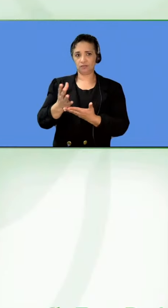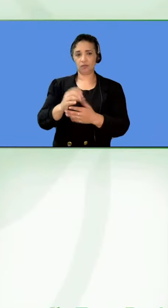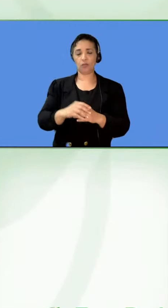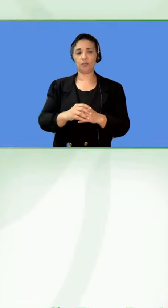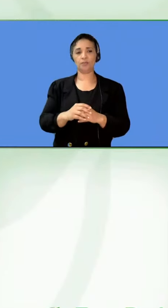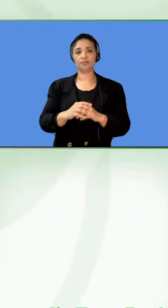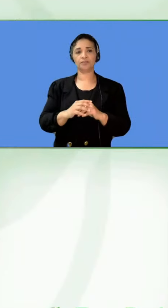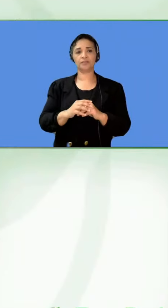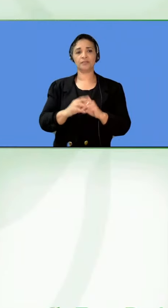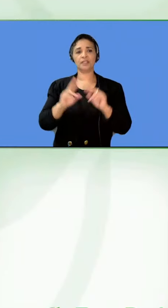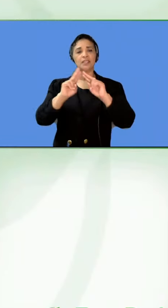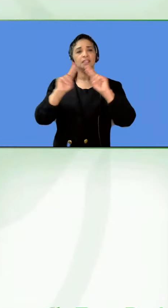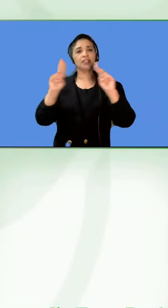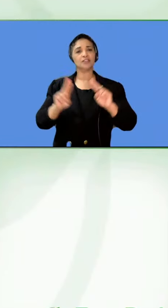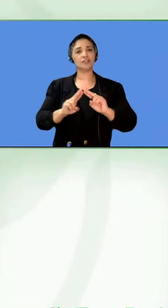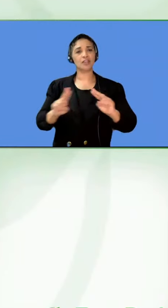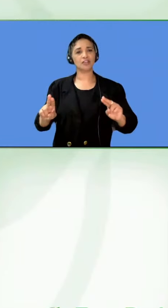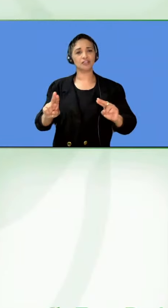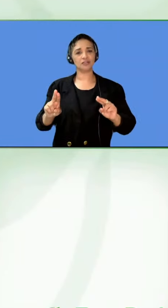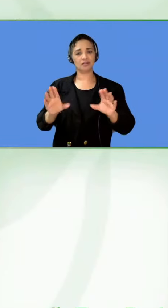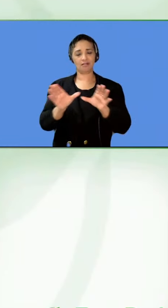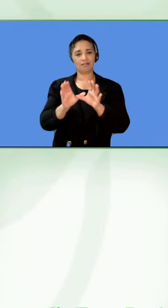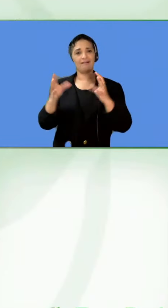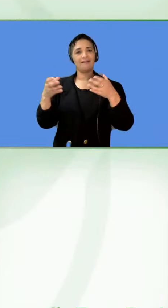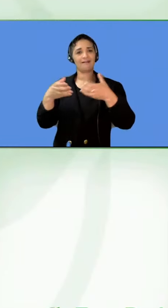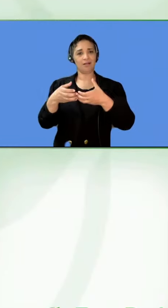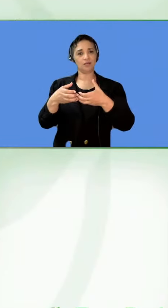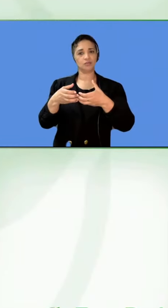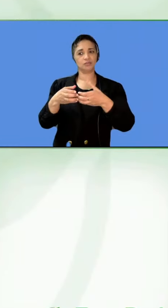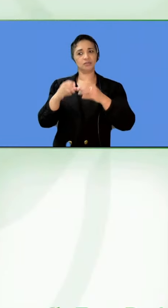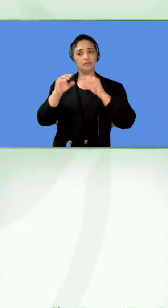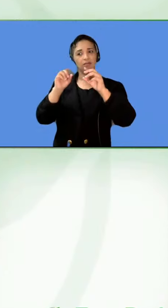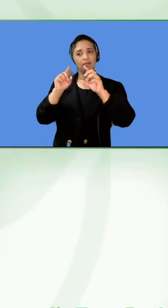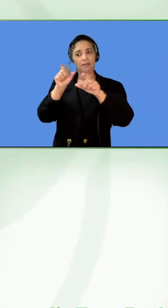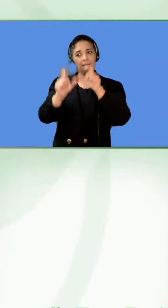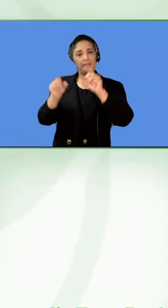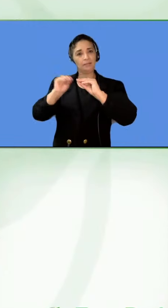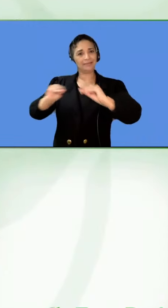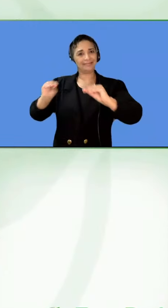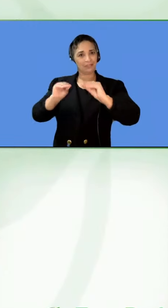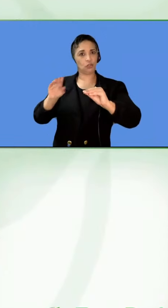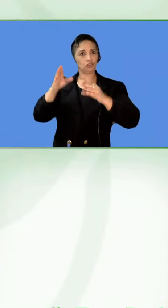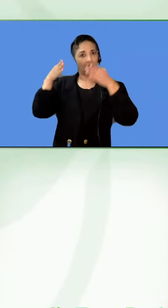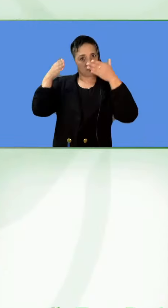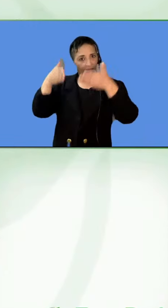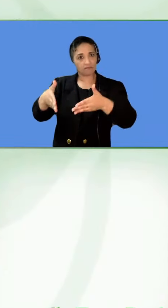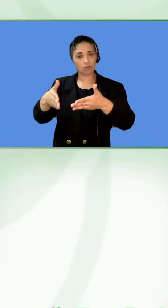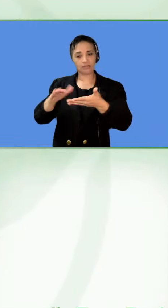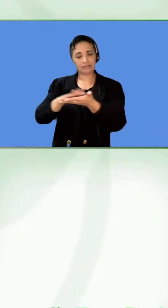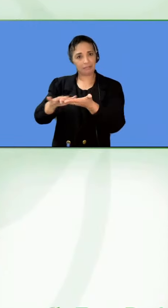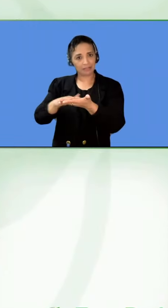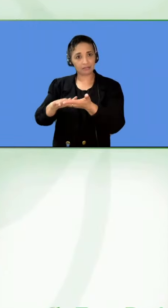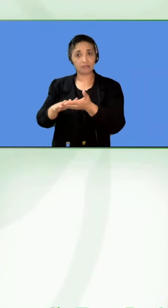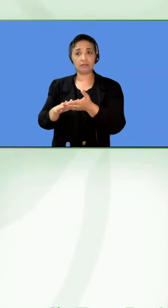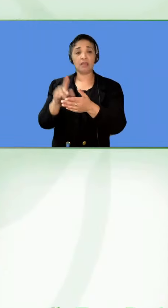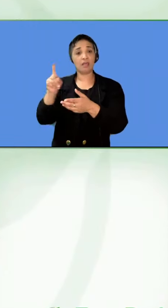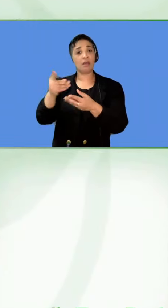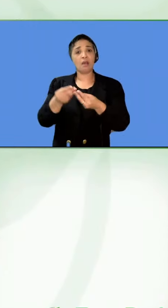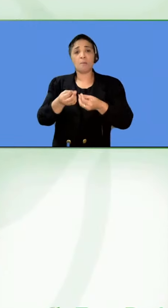education of people with visual impairments in mathematics. A lot of their materials can be downloaded from their website.